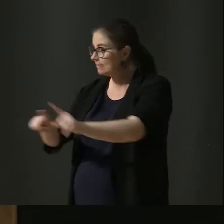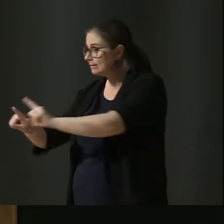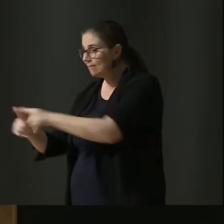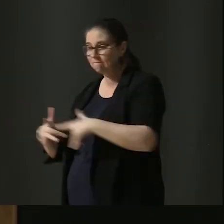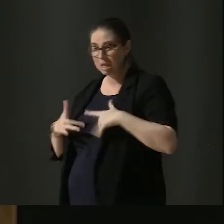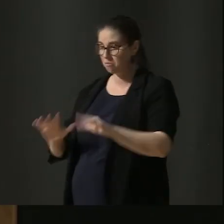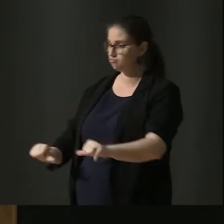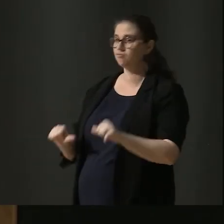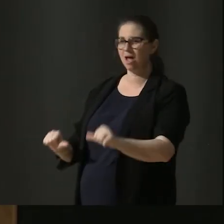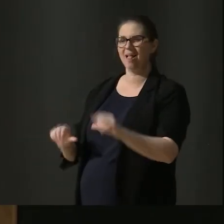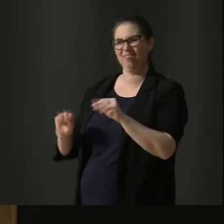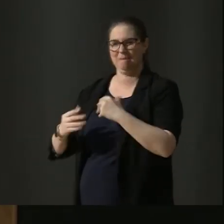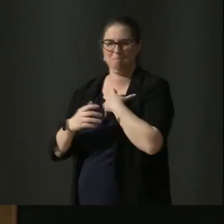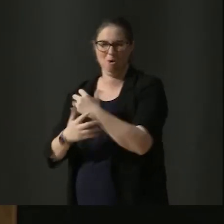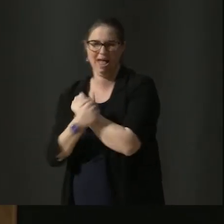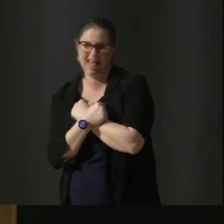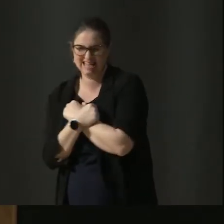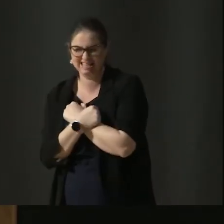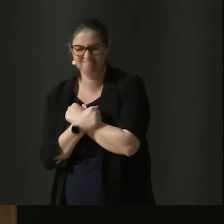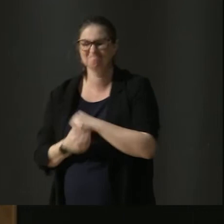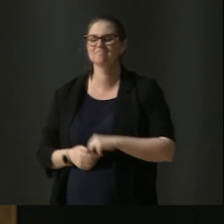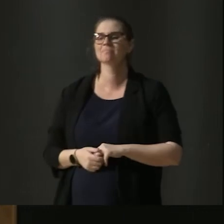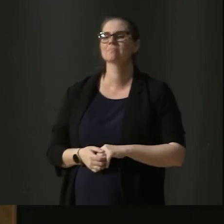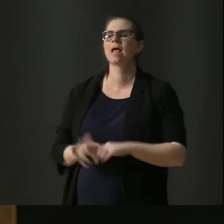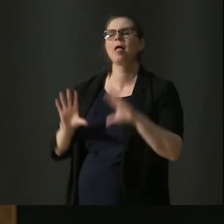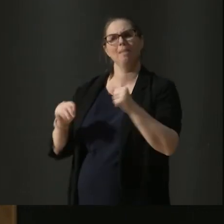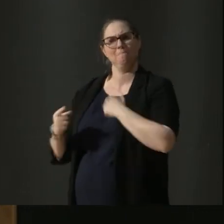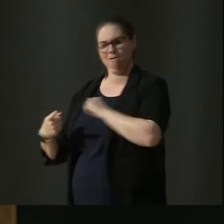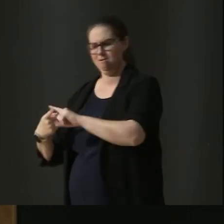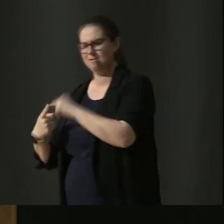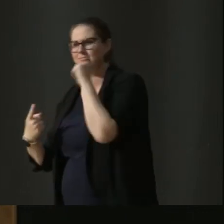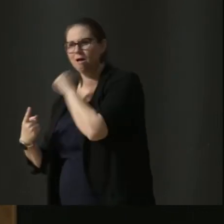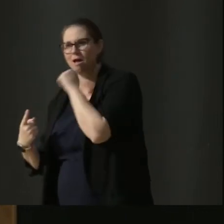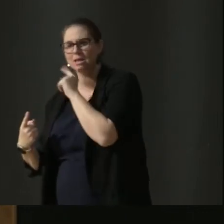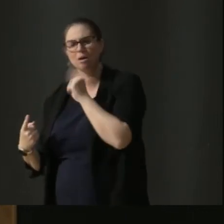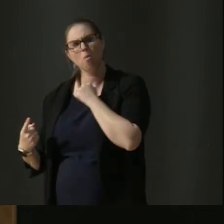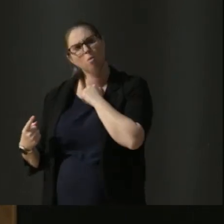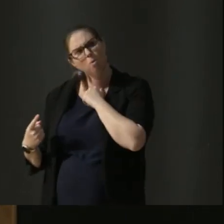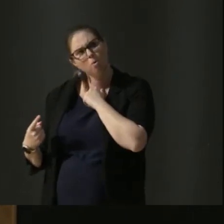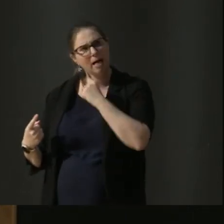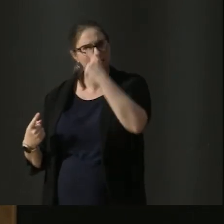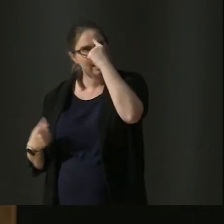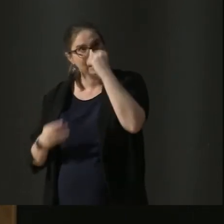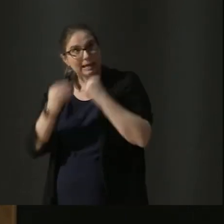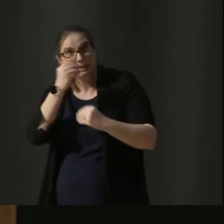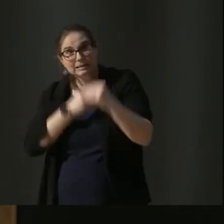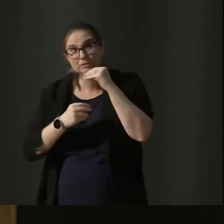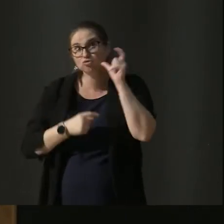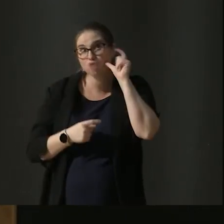Then my son said, Well, I think eating chocolate and watching Star Wars Lego will help now Mom.